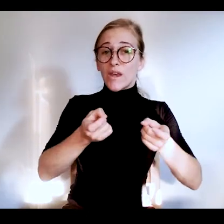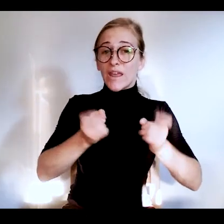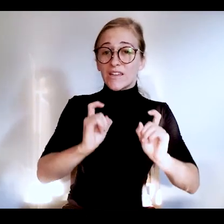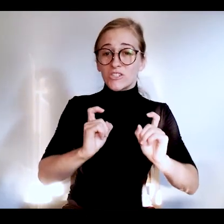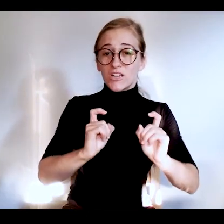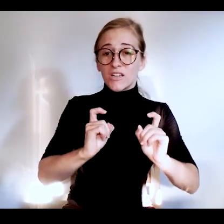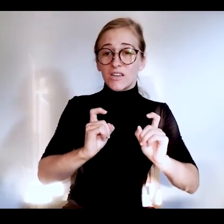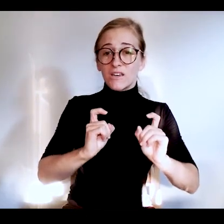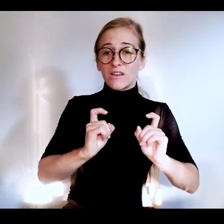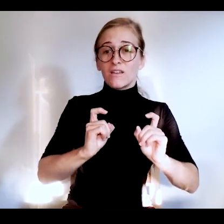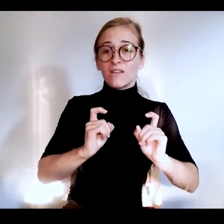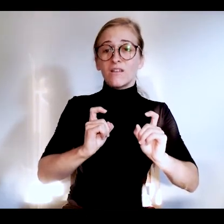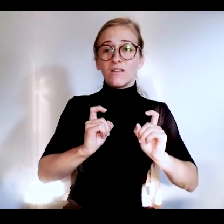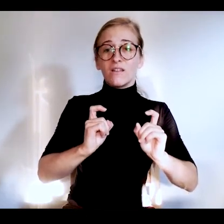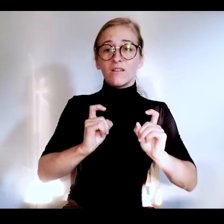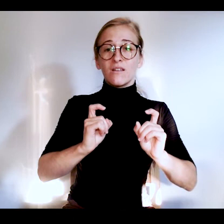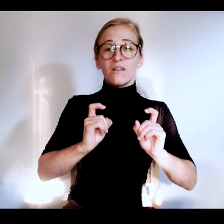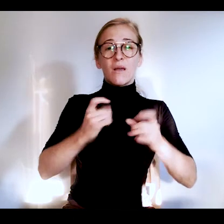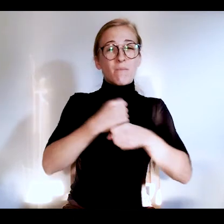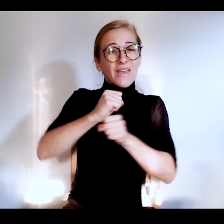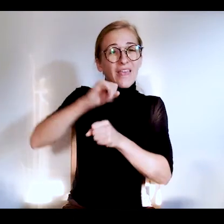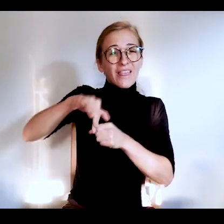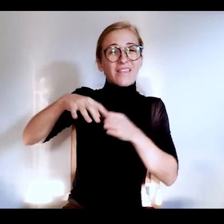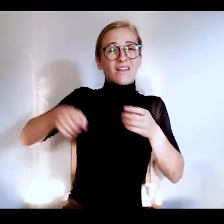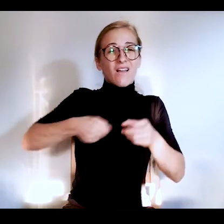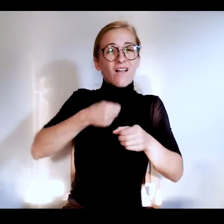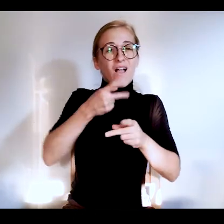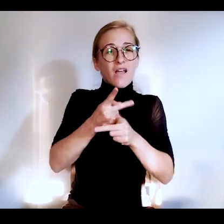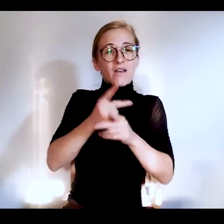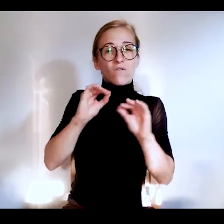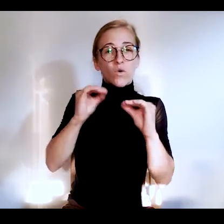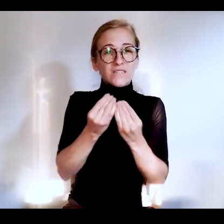made to this type of organization of us.